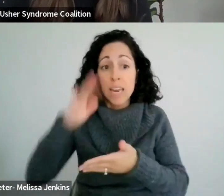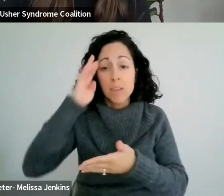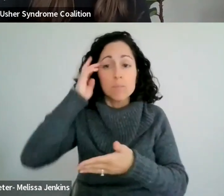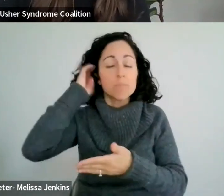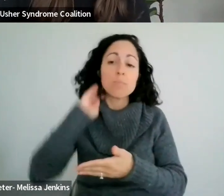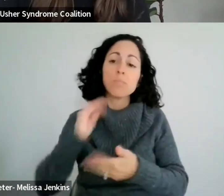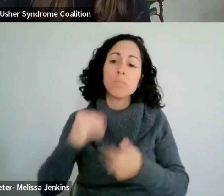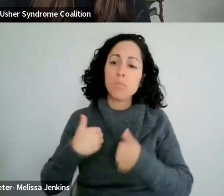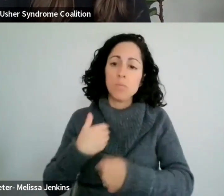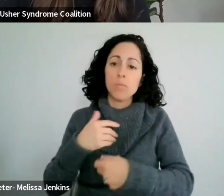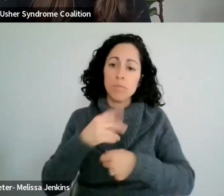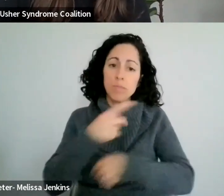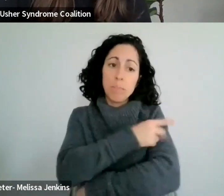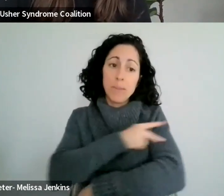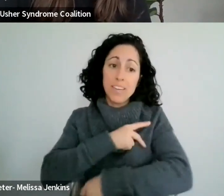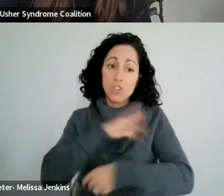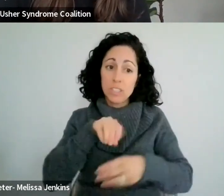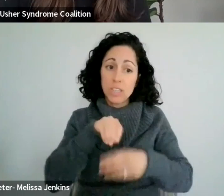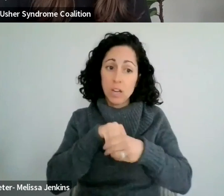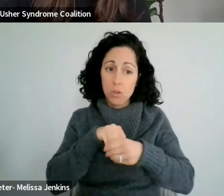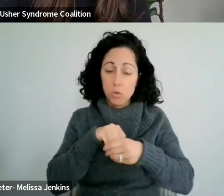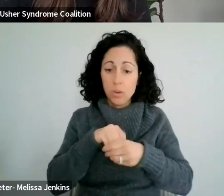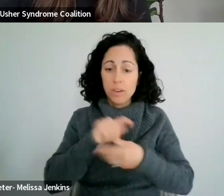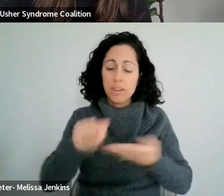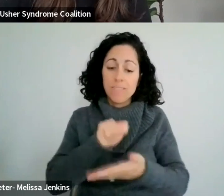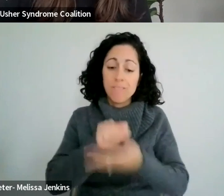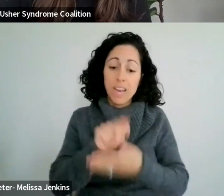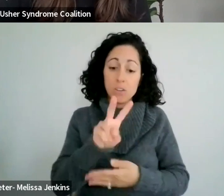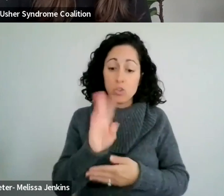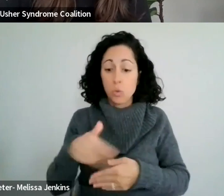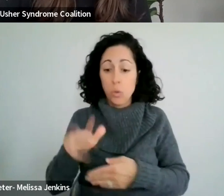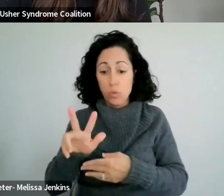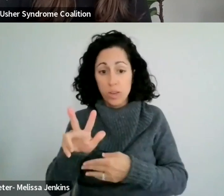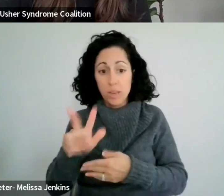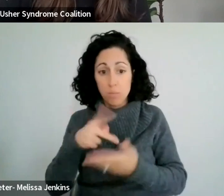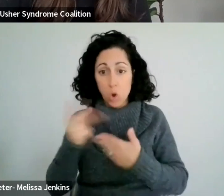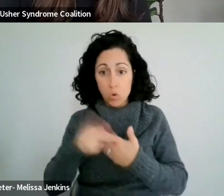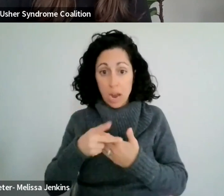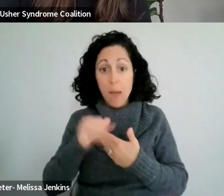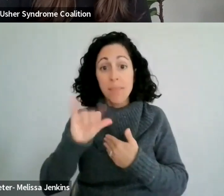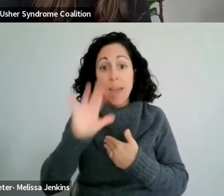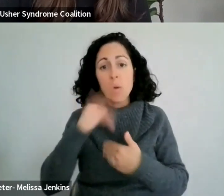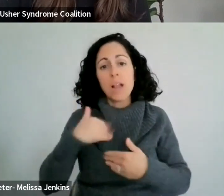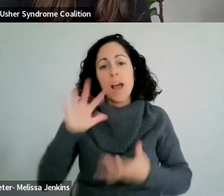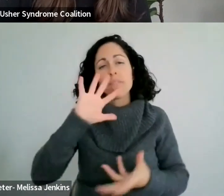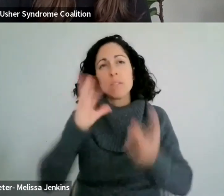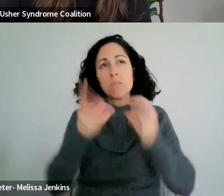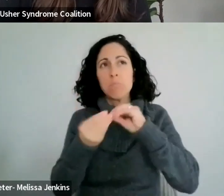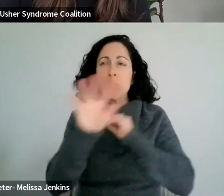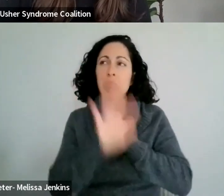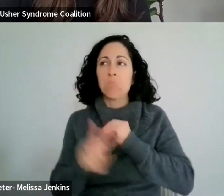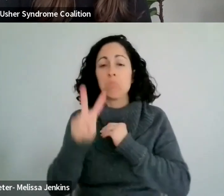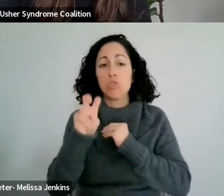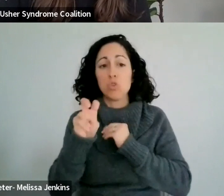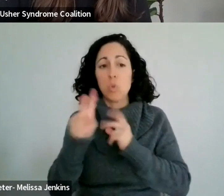in the, in the phase 2/3 program to try and get a clear idea between the treated